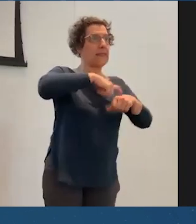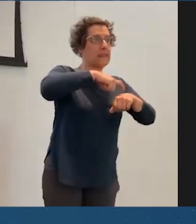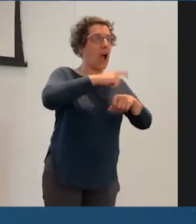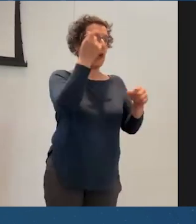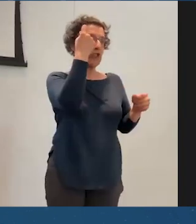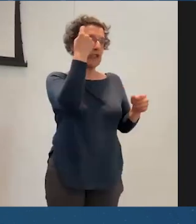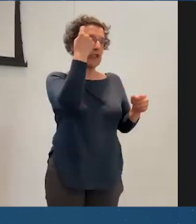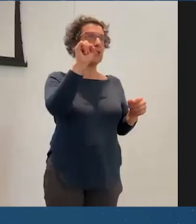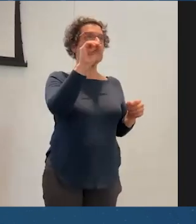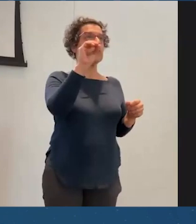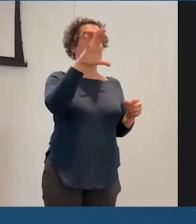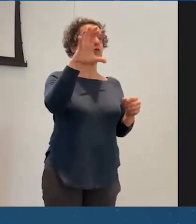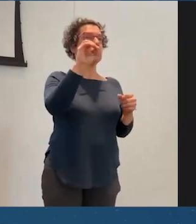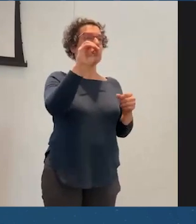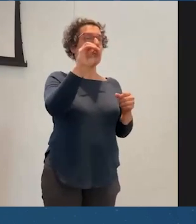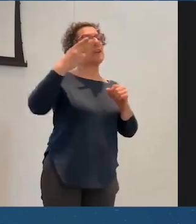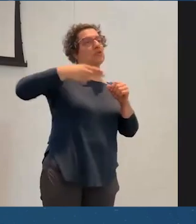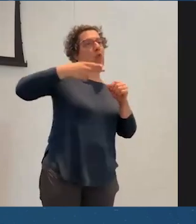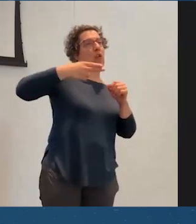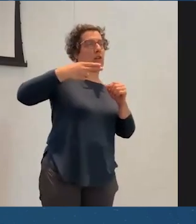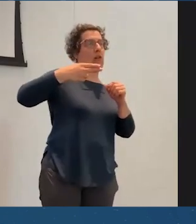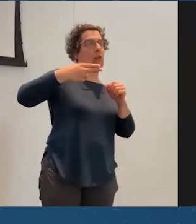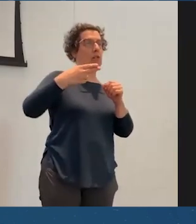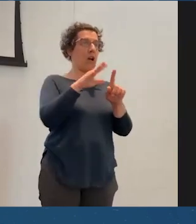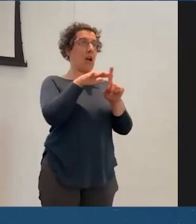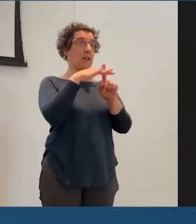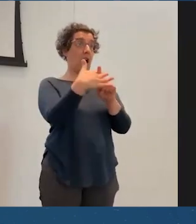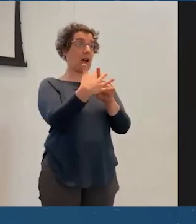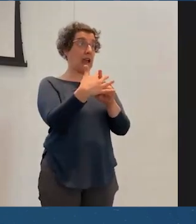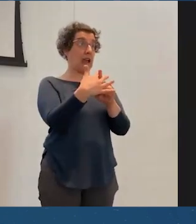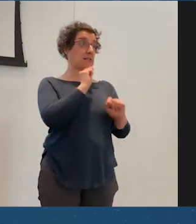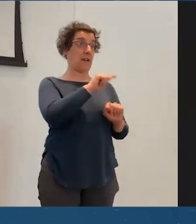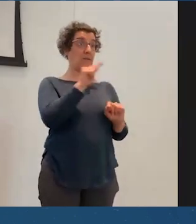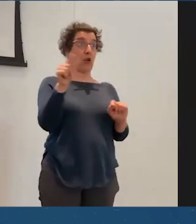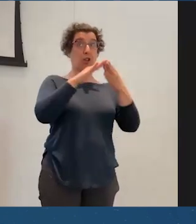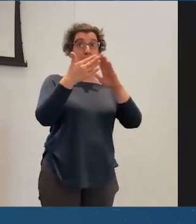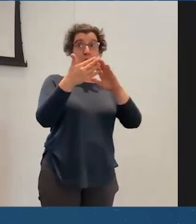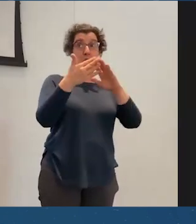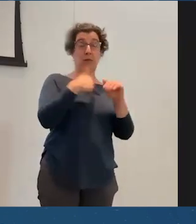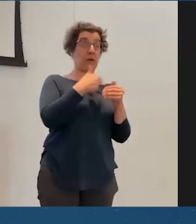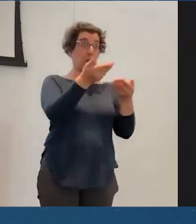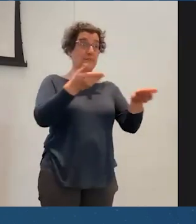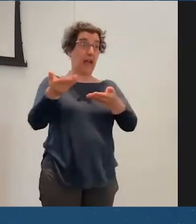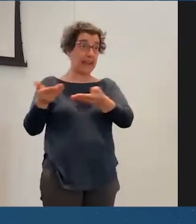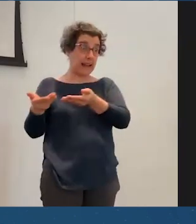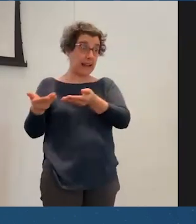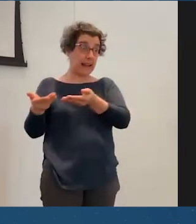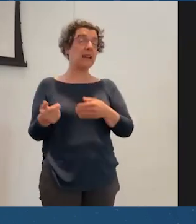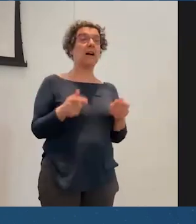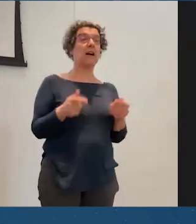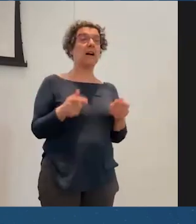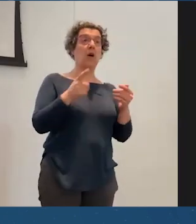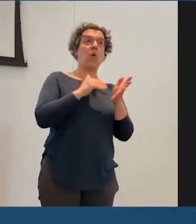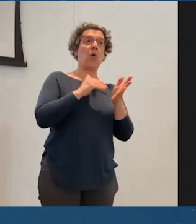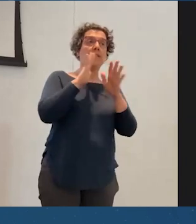socio-historical context of the communities we're inviting. We will often do trainings with product teams